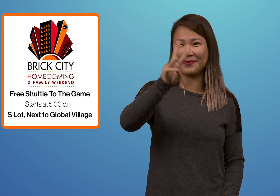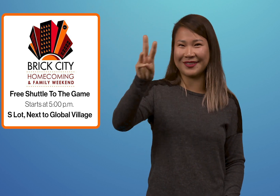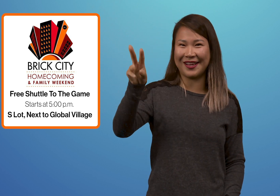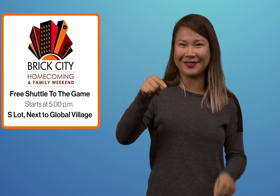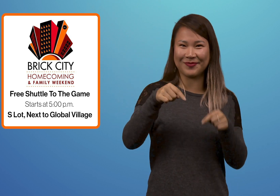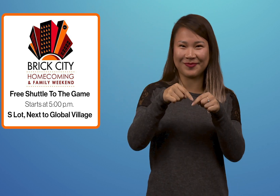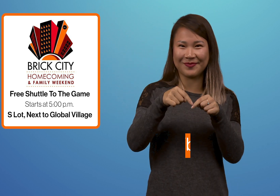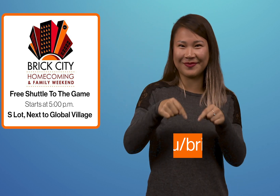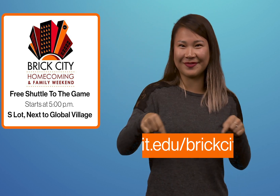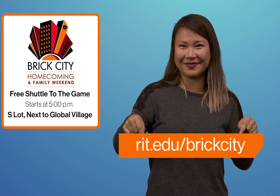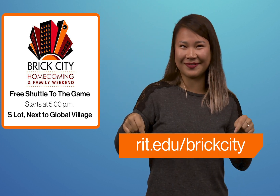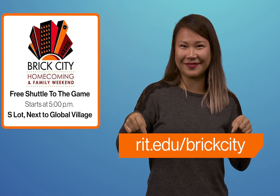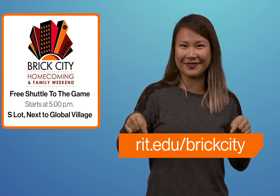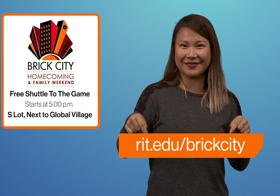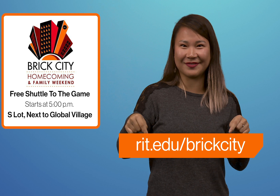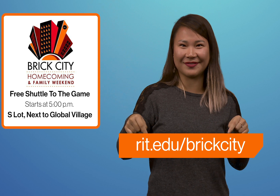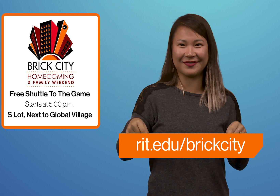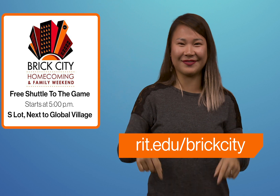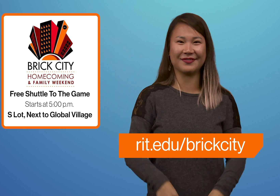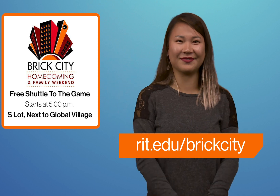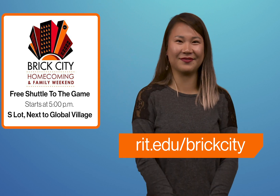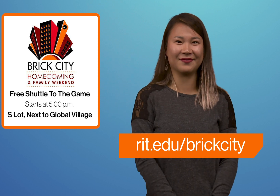check out the Brick City Homecoming site here: